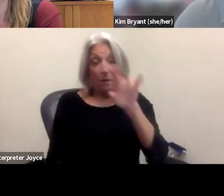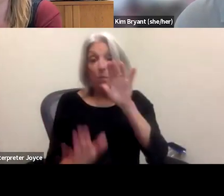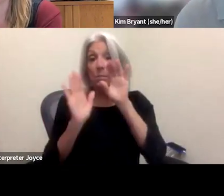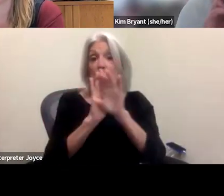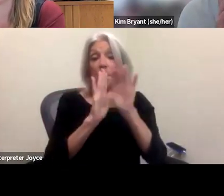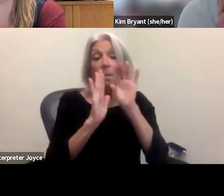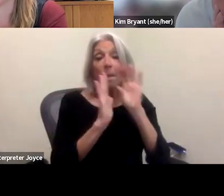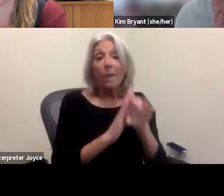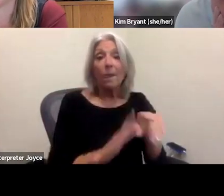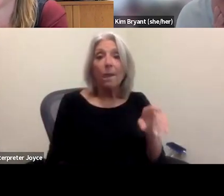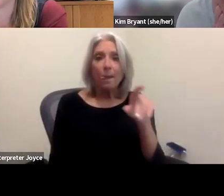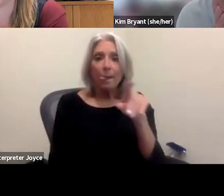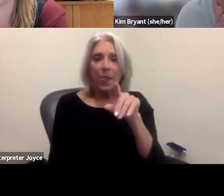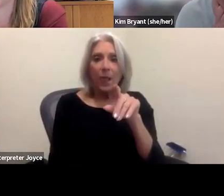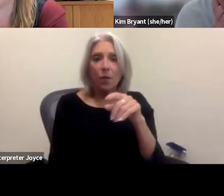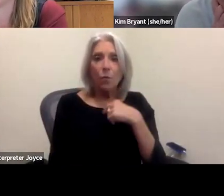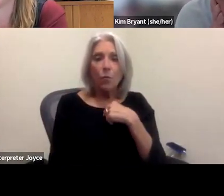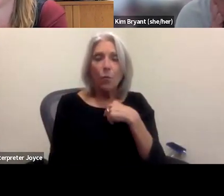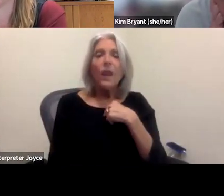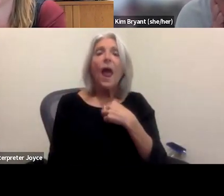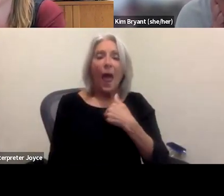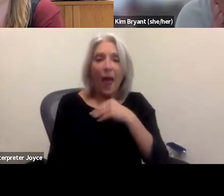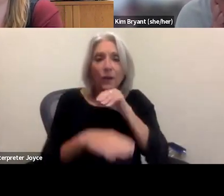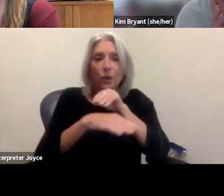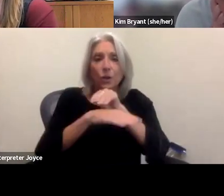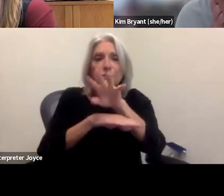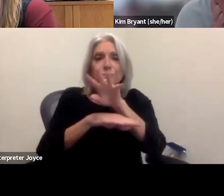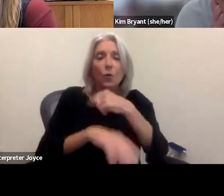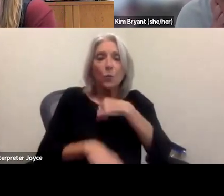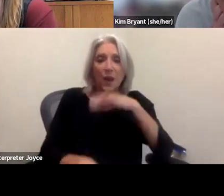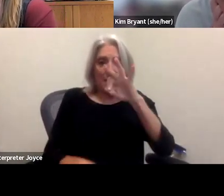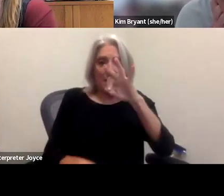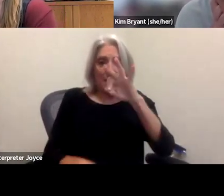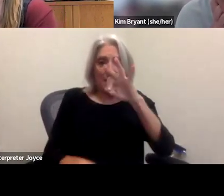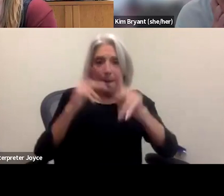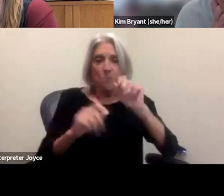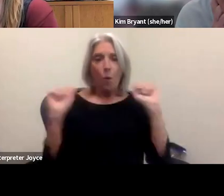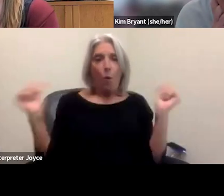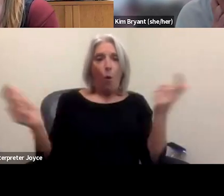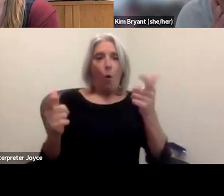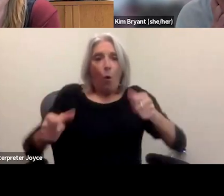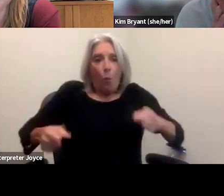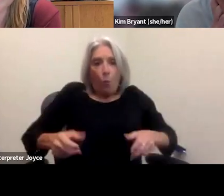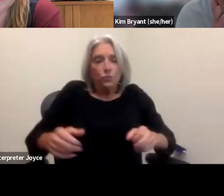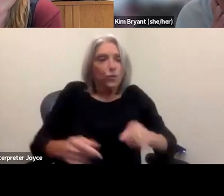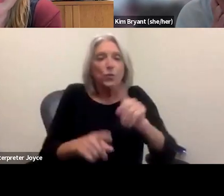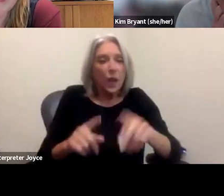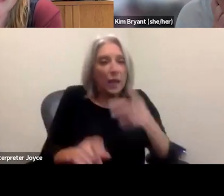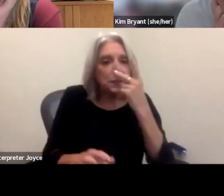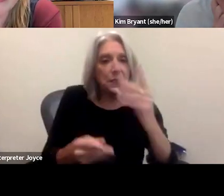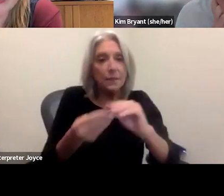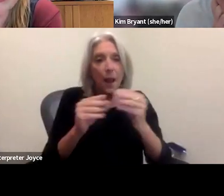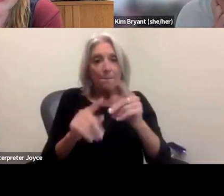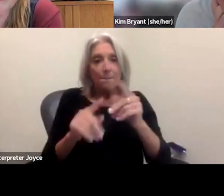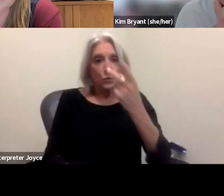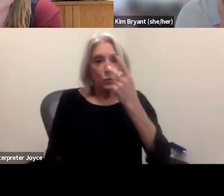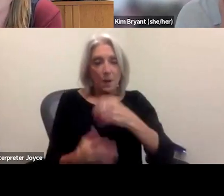we were consulting-- we had a group of nine people, four of which were wheelchair users-- you can't see the numbers there. And you can see me and my graduate students bringing